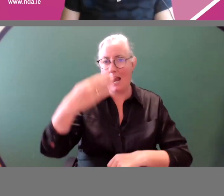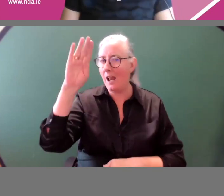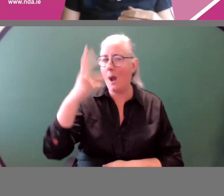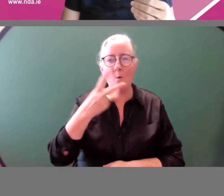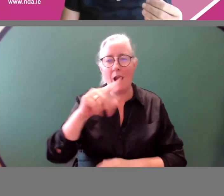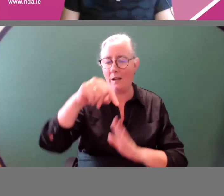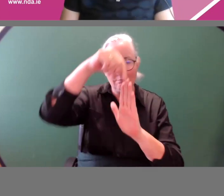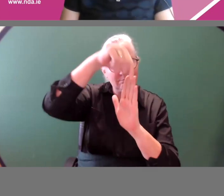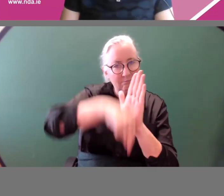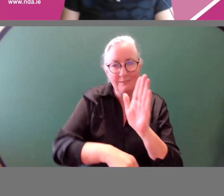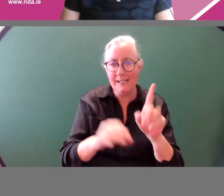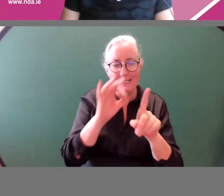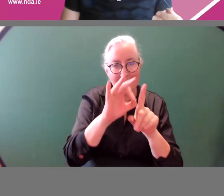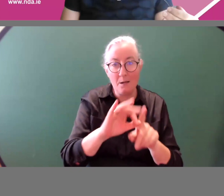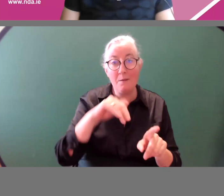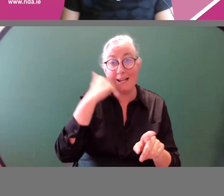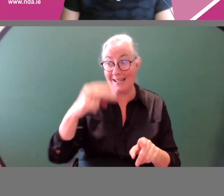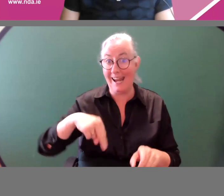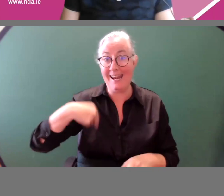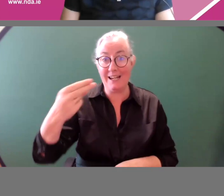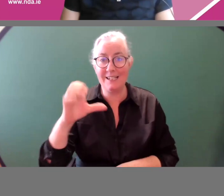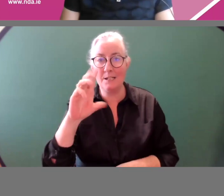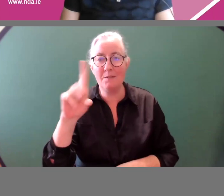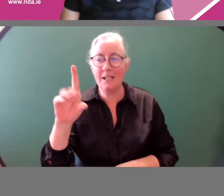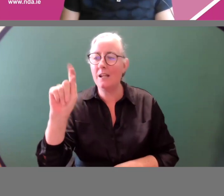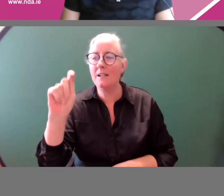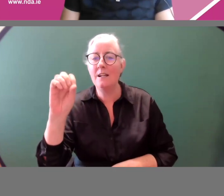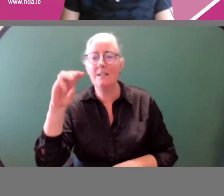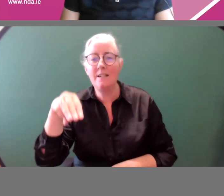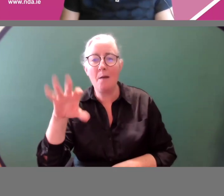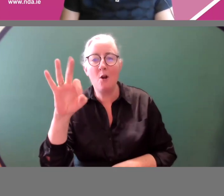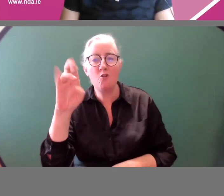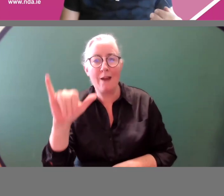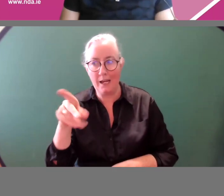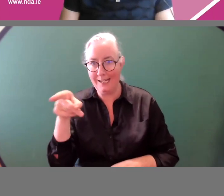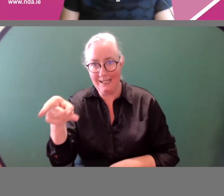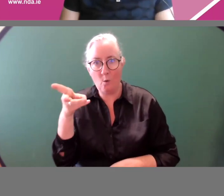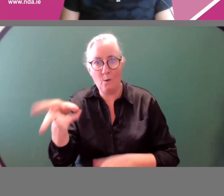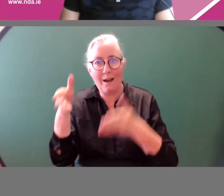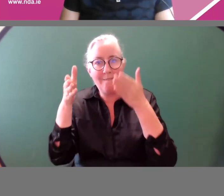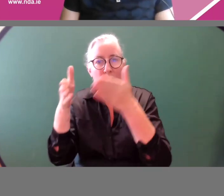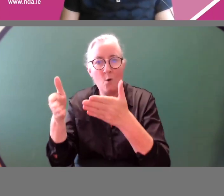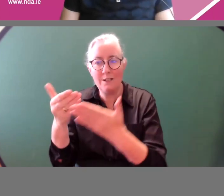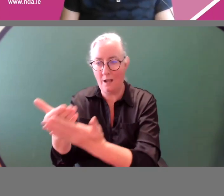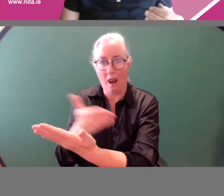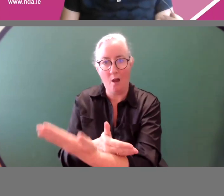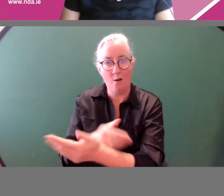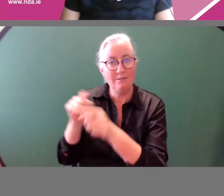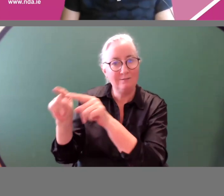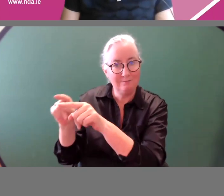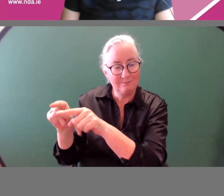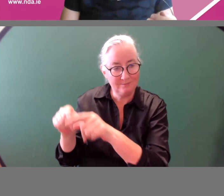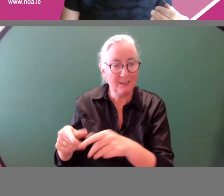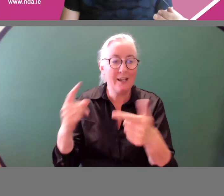detail because in the CPD Tom Grey is going to be focusing on legislation and the second one is